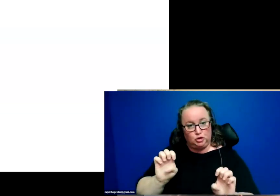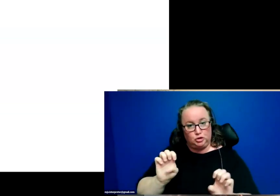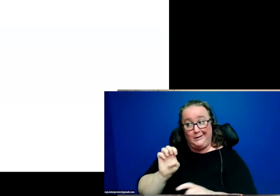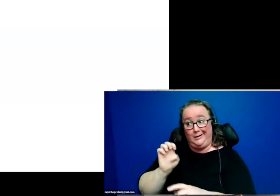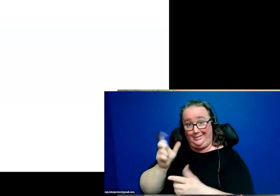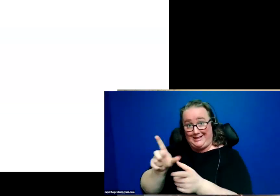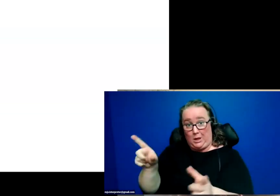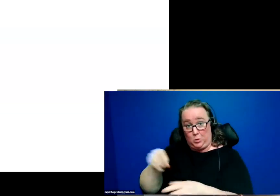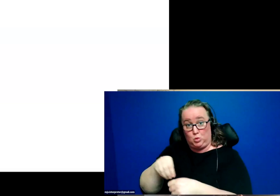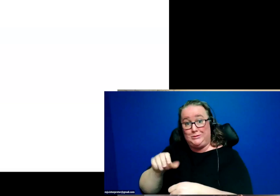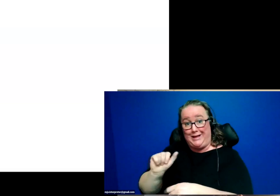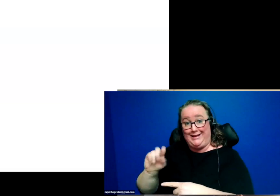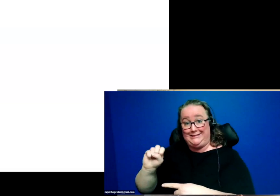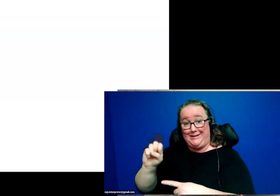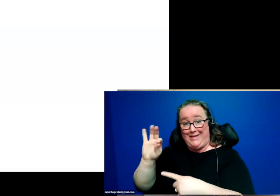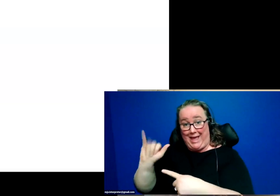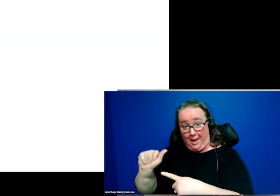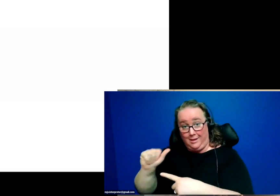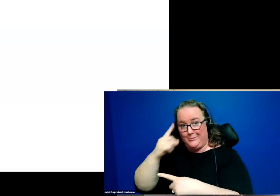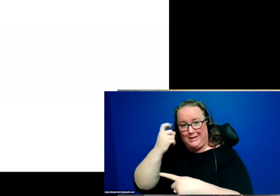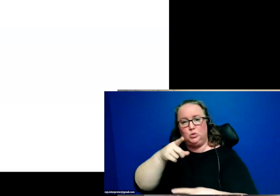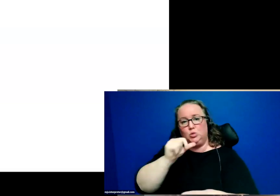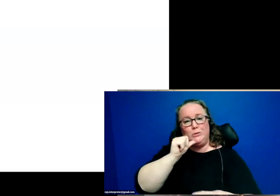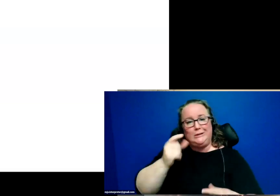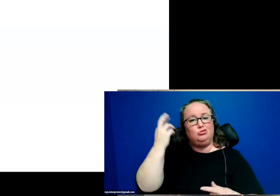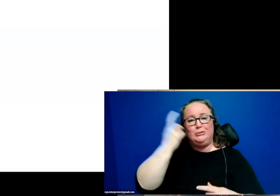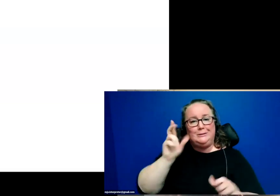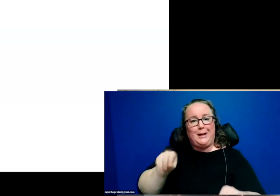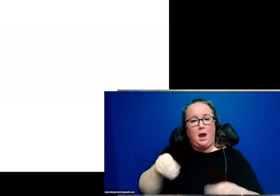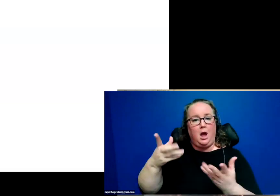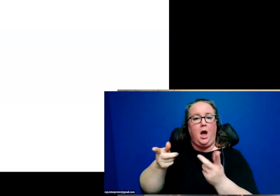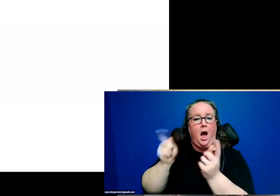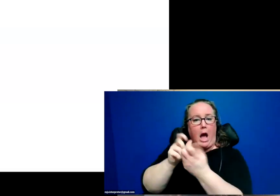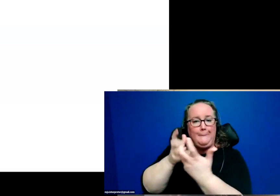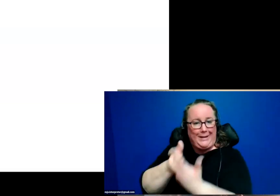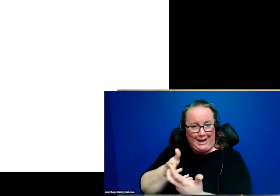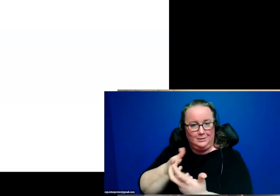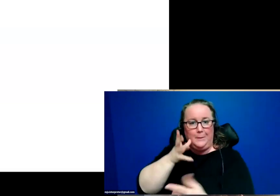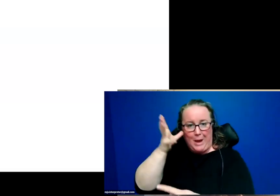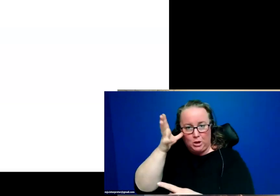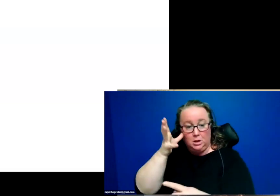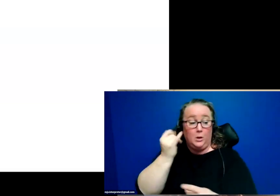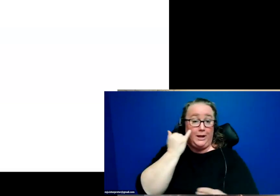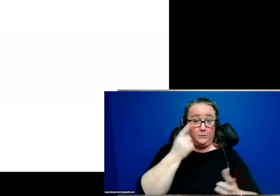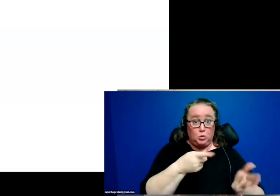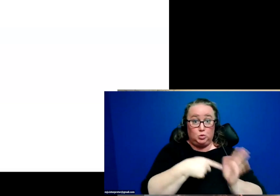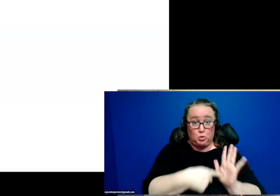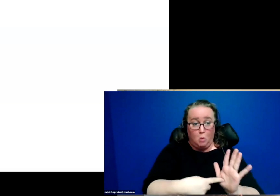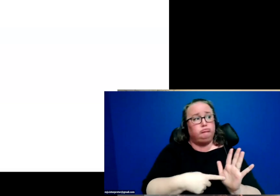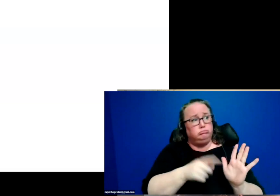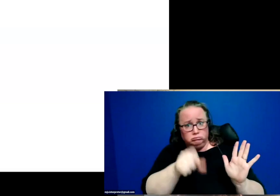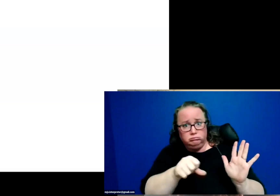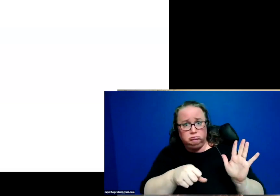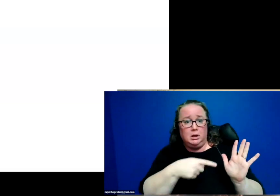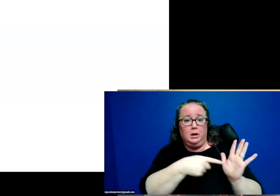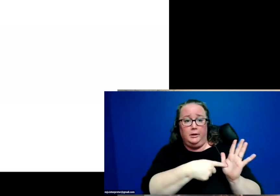didn't reasonably tailor or you didn't reasonably accommodate. So if you are able to show reasonable efforts weren't made because you say something like In re Hicks Brown,